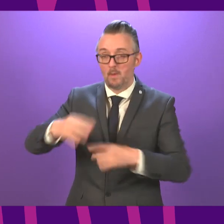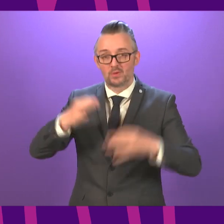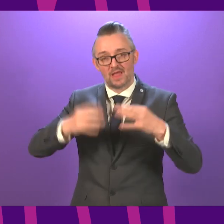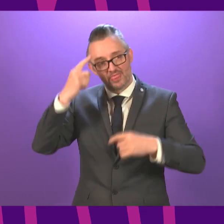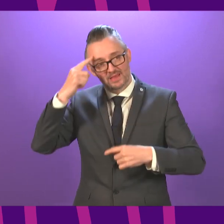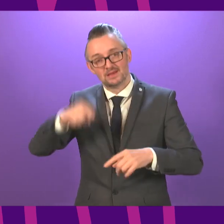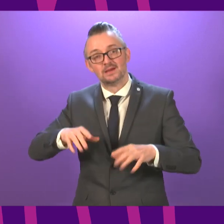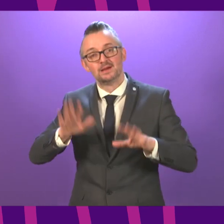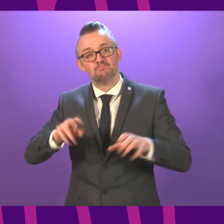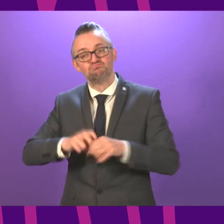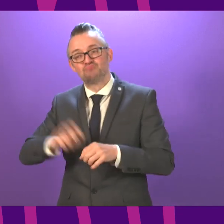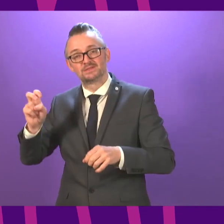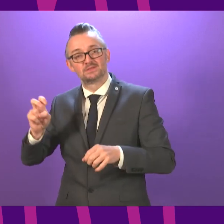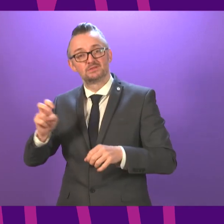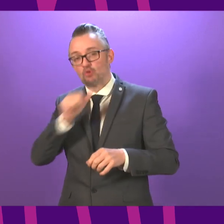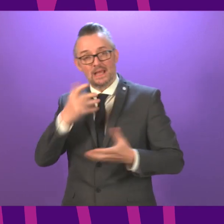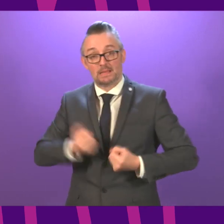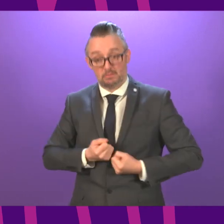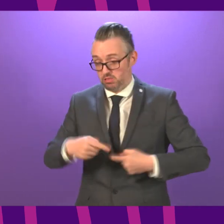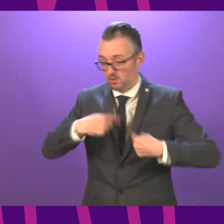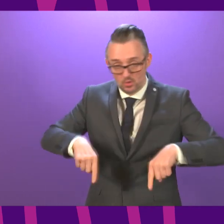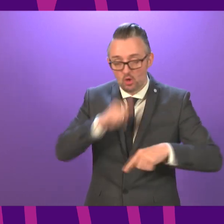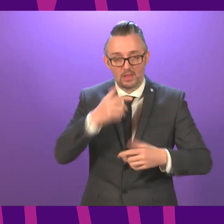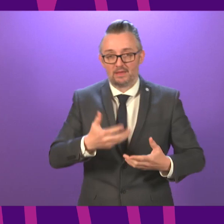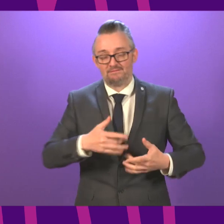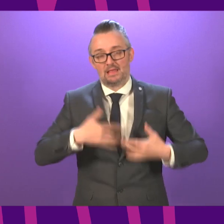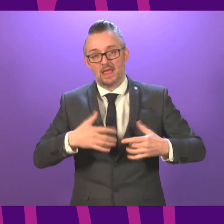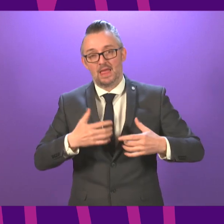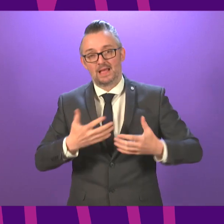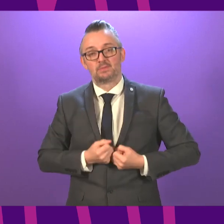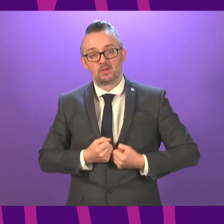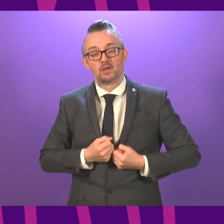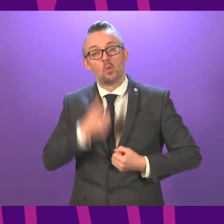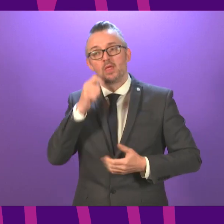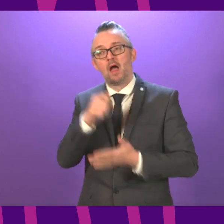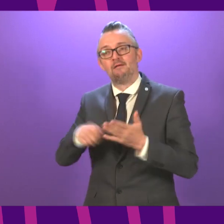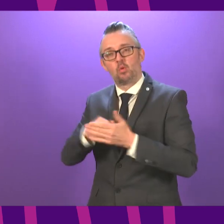we and many others do would vote in favour of that. It is absolutely no argument to say that we